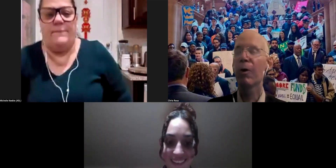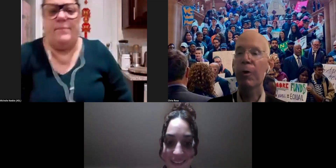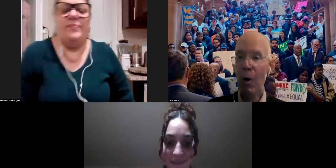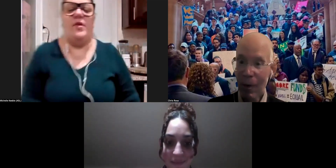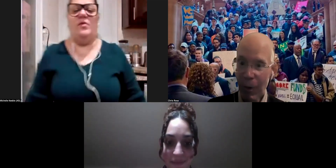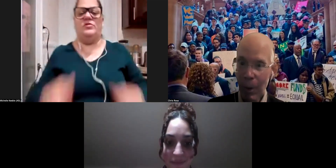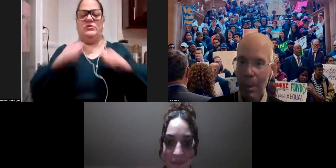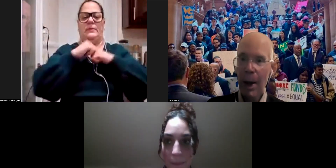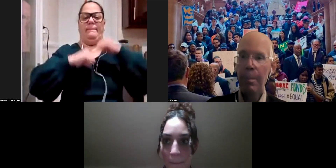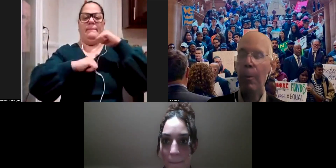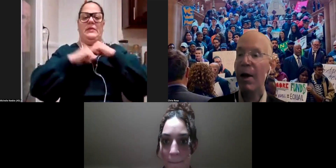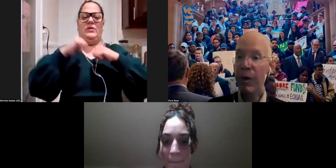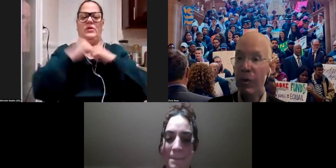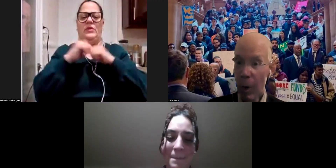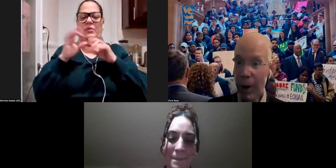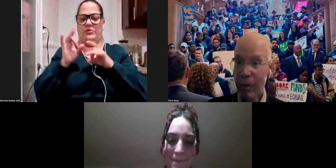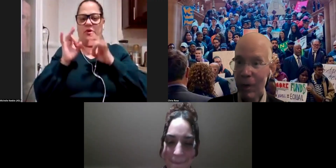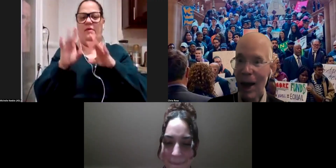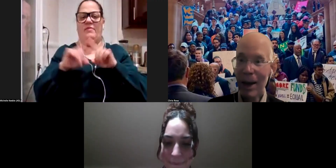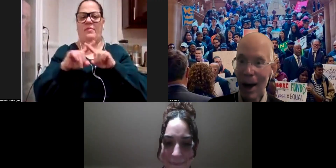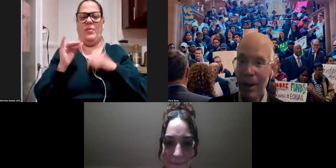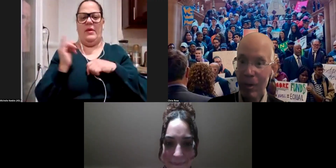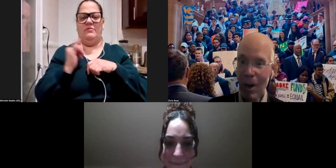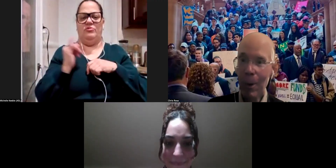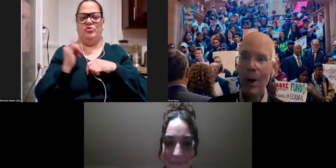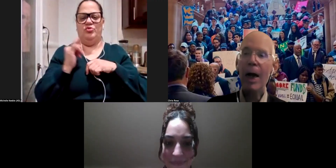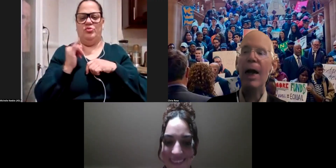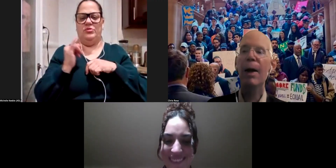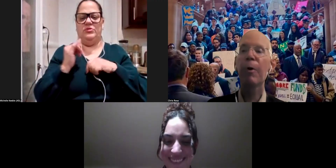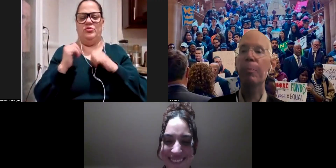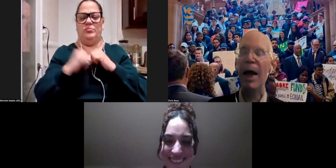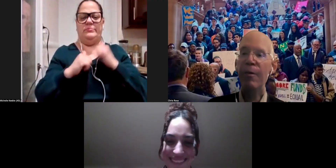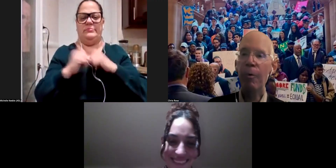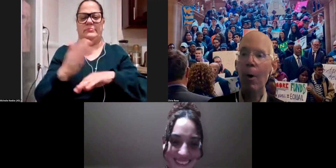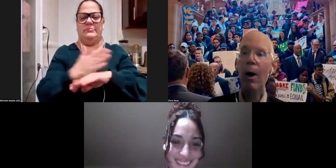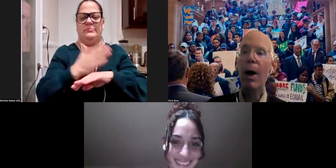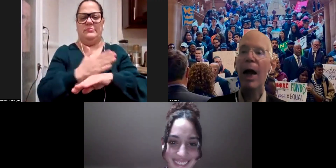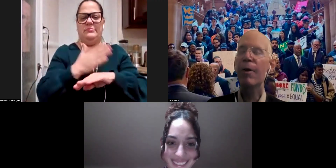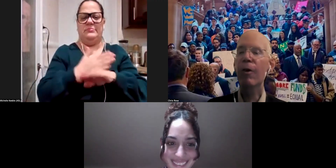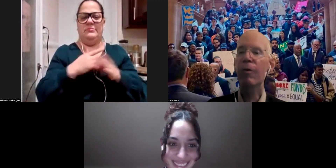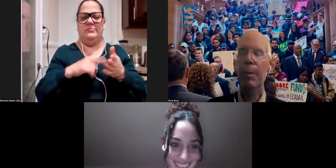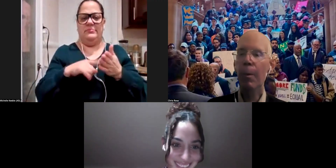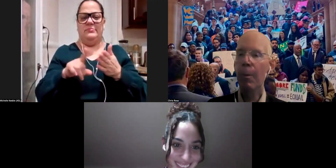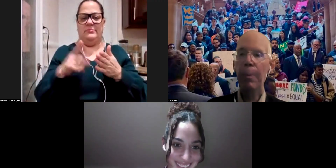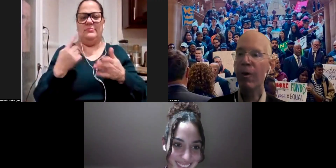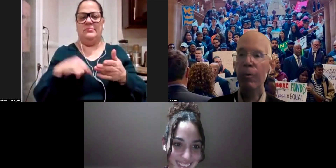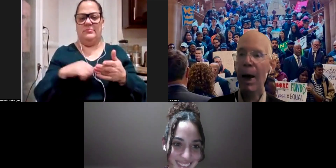which was awful. But we have insurance. Thank God. So, it was paid for. It just we just